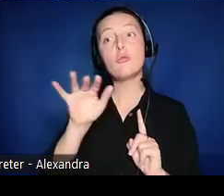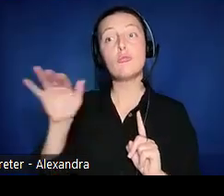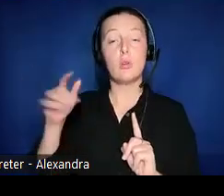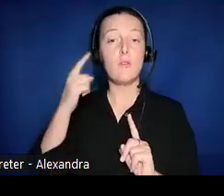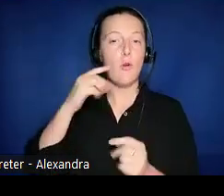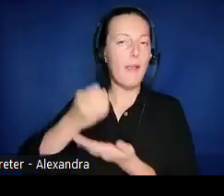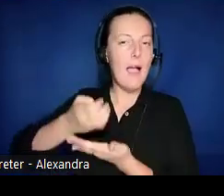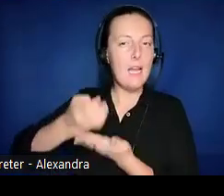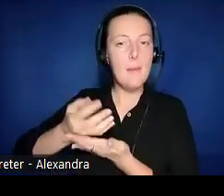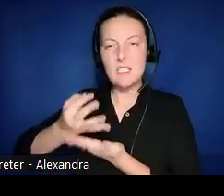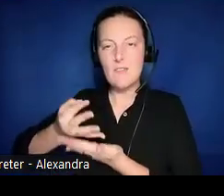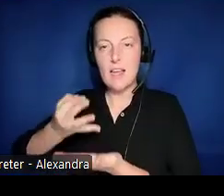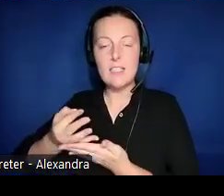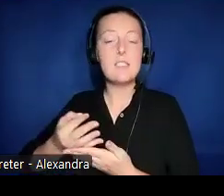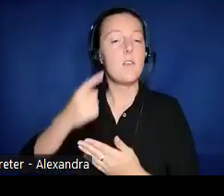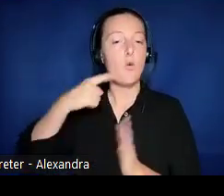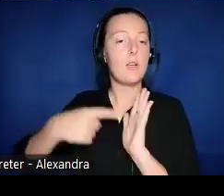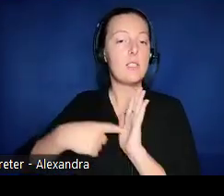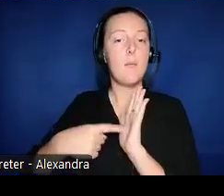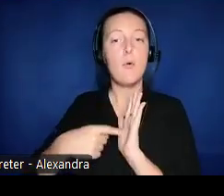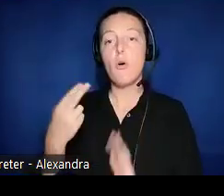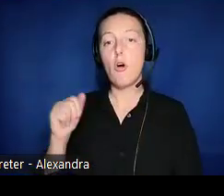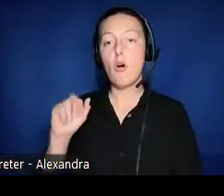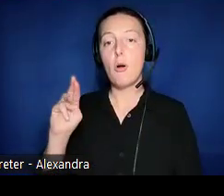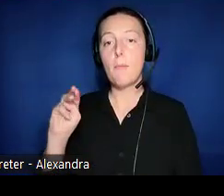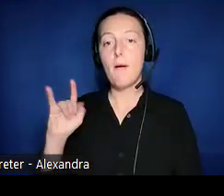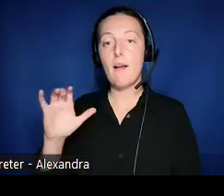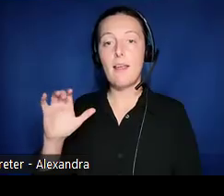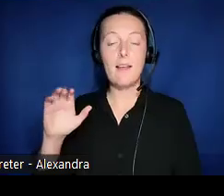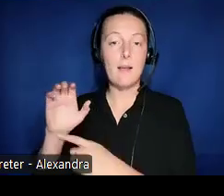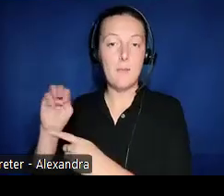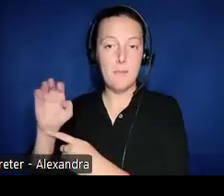things like the harmonic mean or the geometric mean. Uh the geometric mean if you look at it